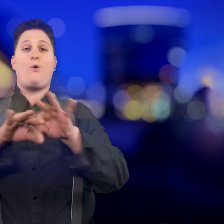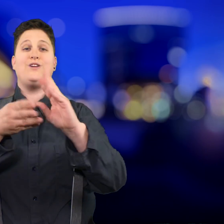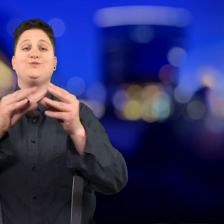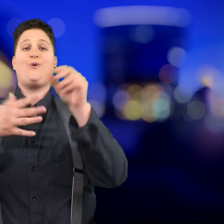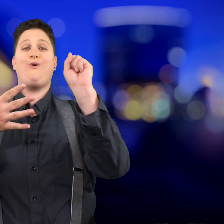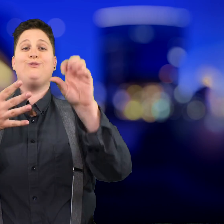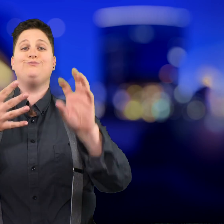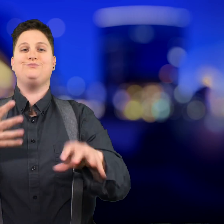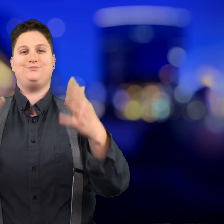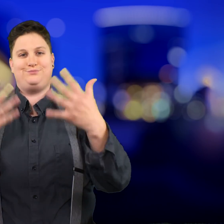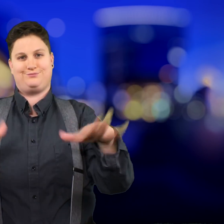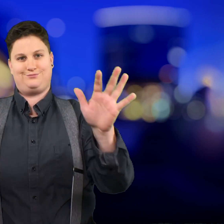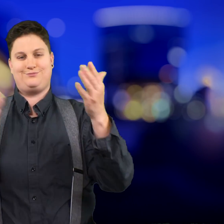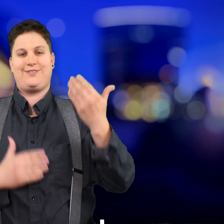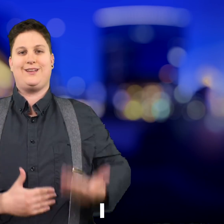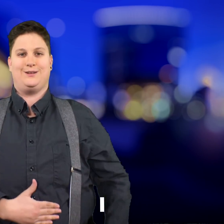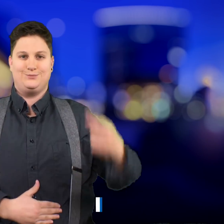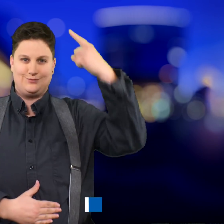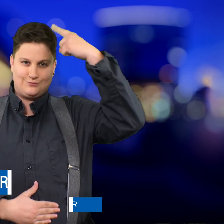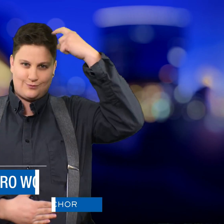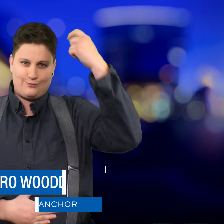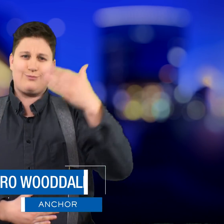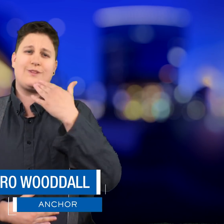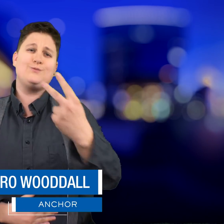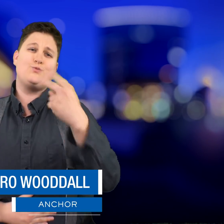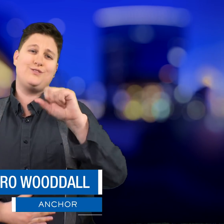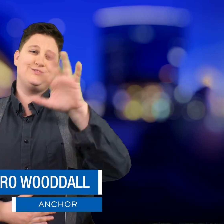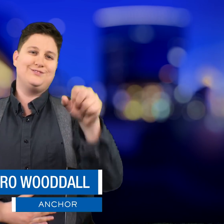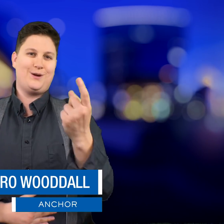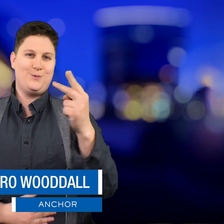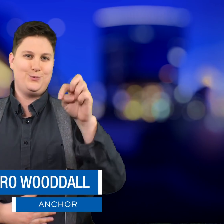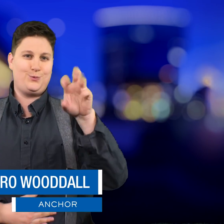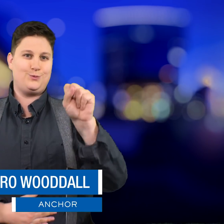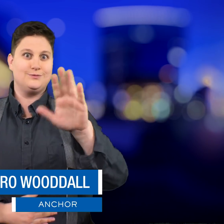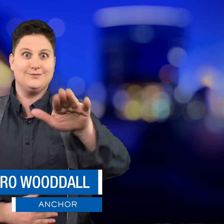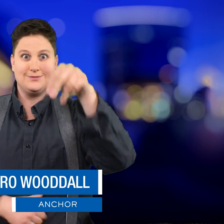And those are your top stories for today. I'm Jethro Wooddall. Thank you for watching Sign1News.